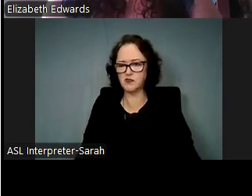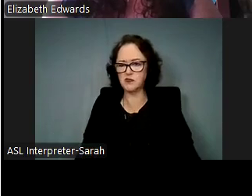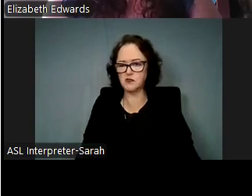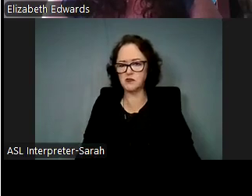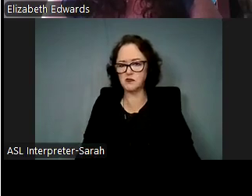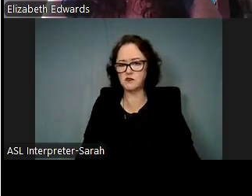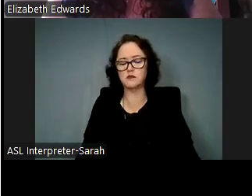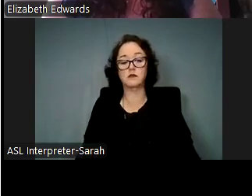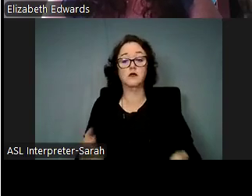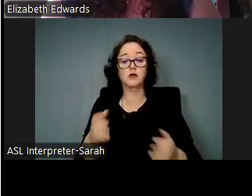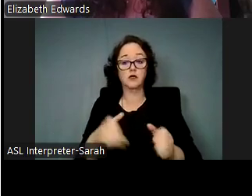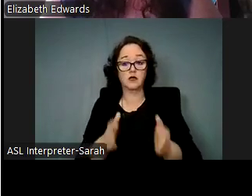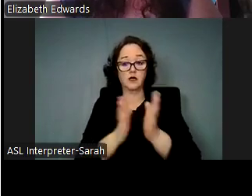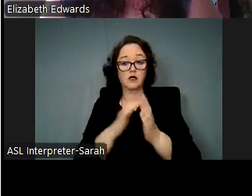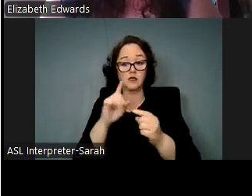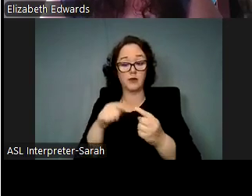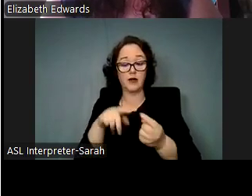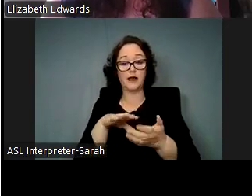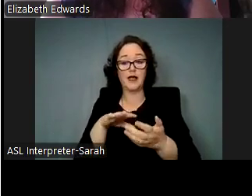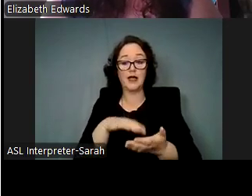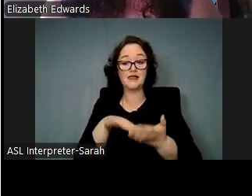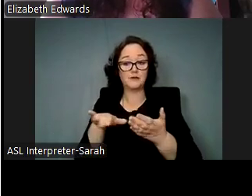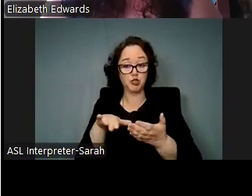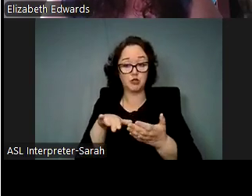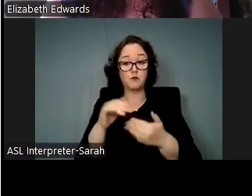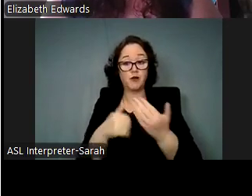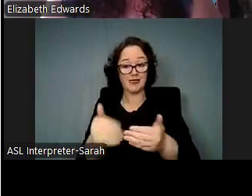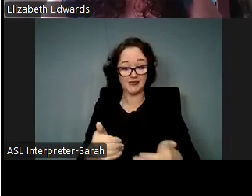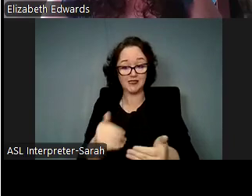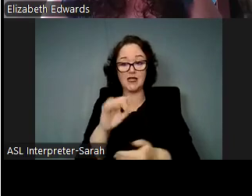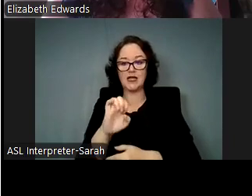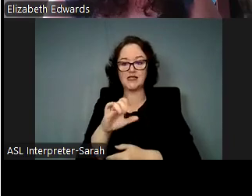exceptions processes, for example, saying there's a limit